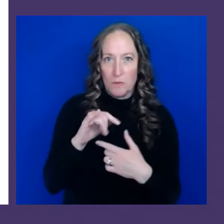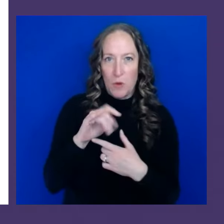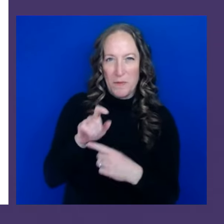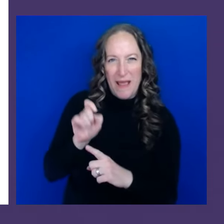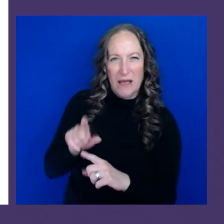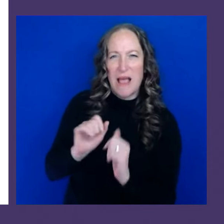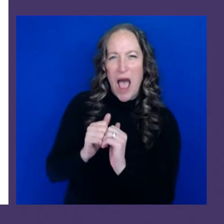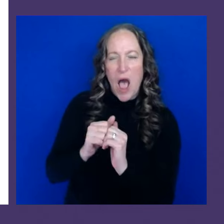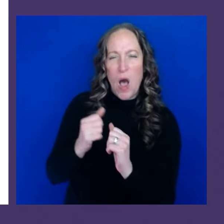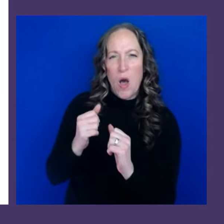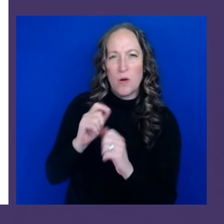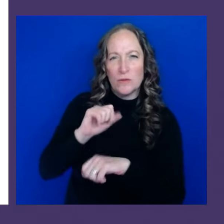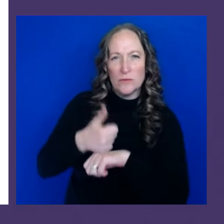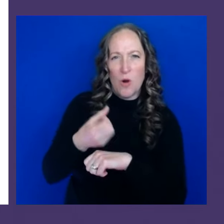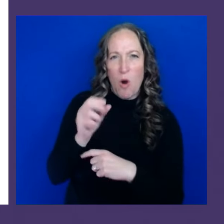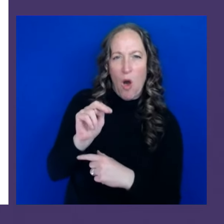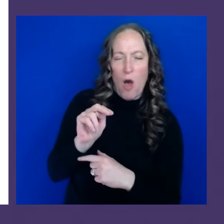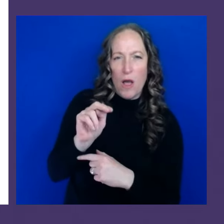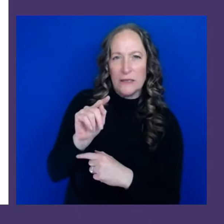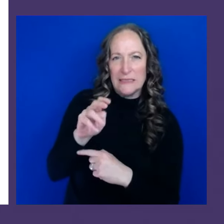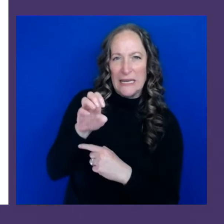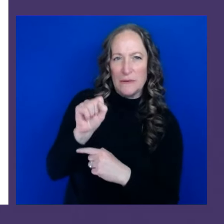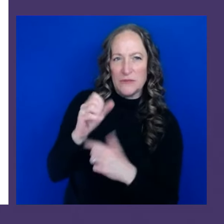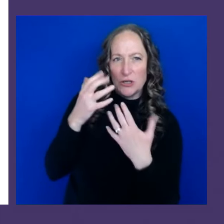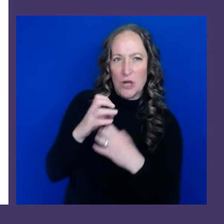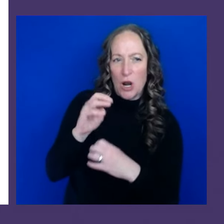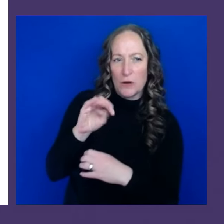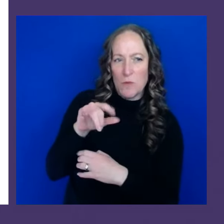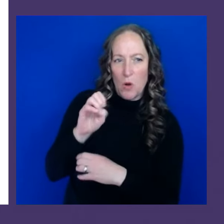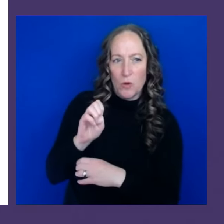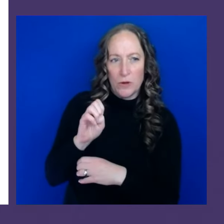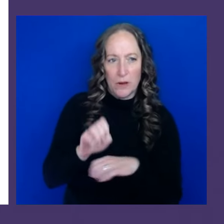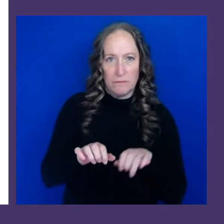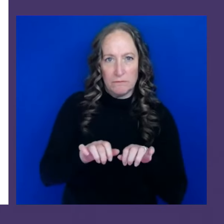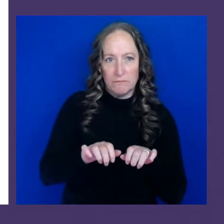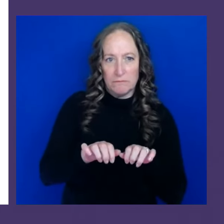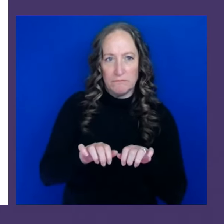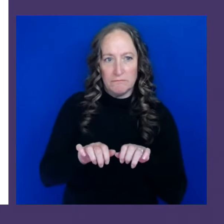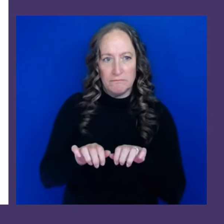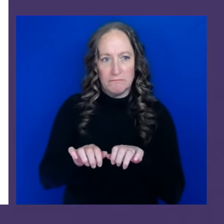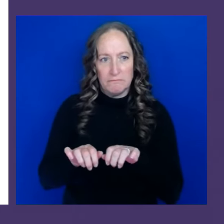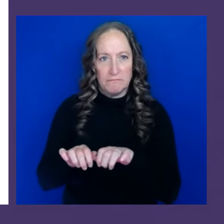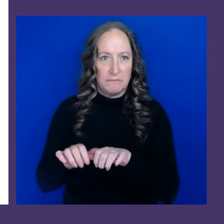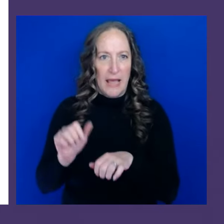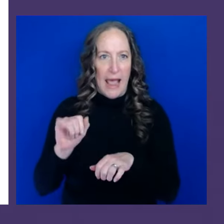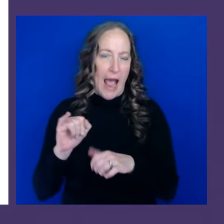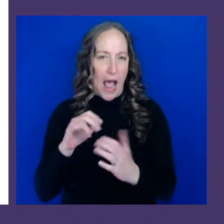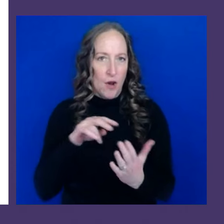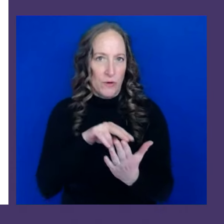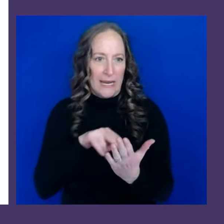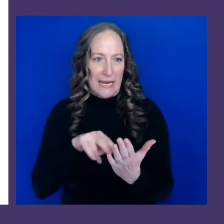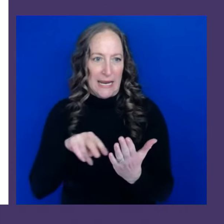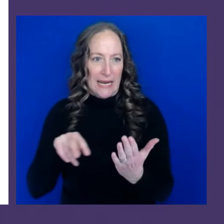SPEAKER 4 (Screenreader): "How do I turn on dark mode in Teams?"